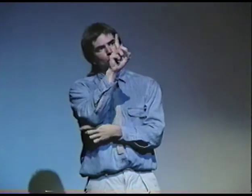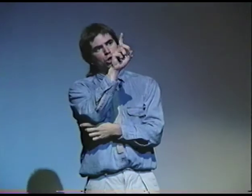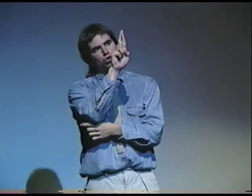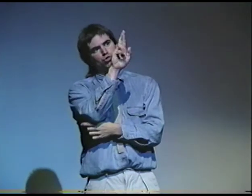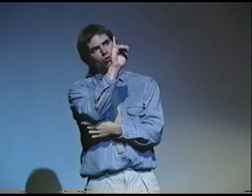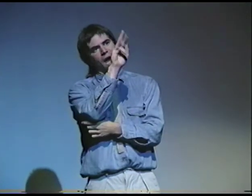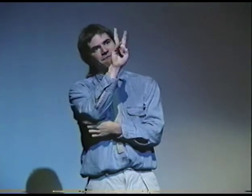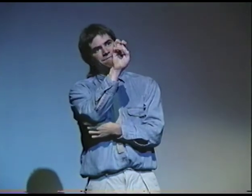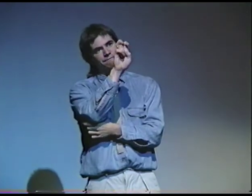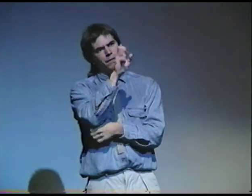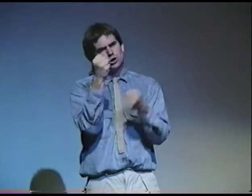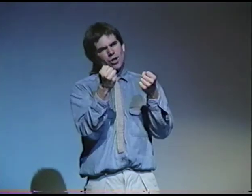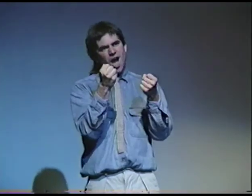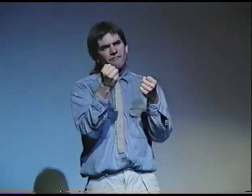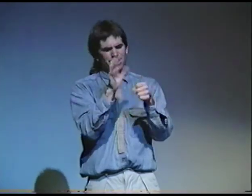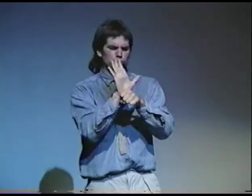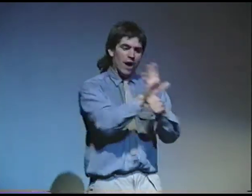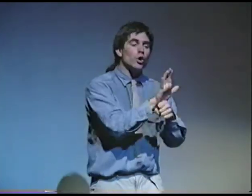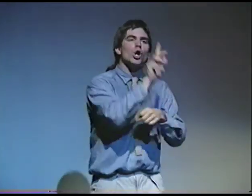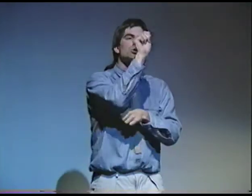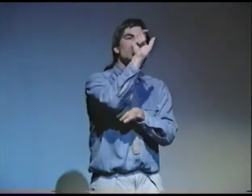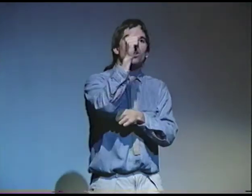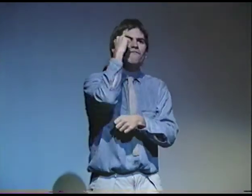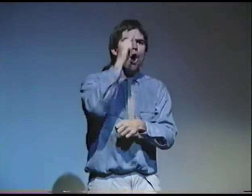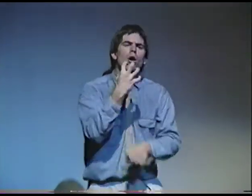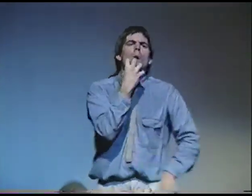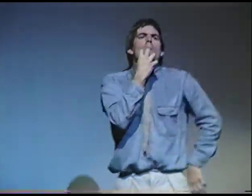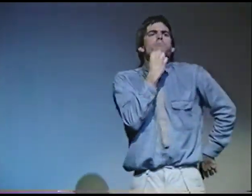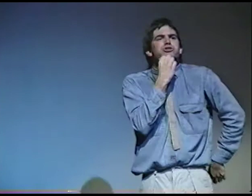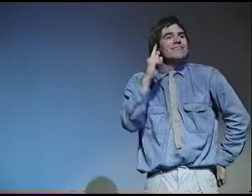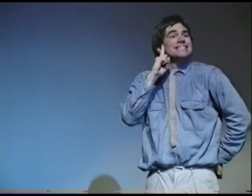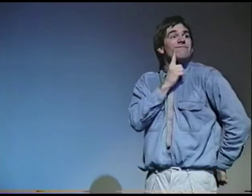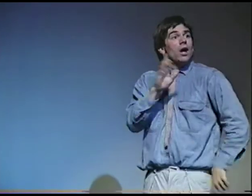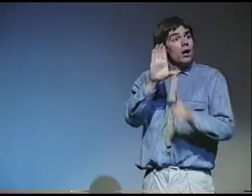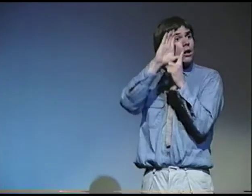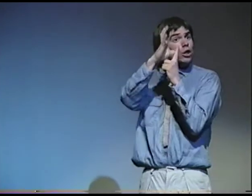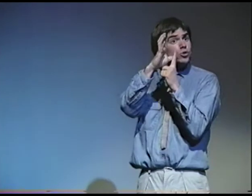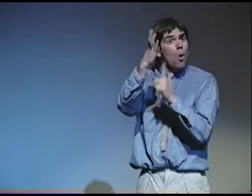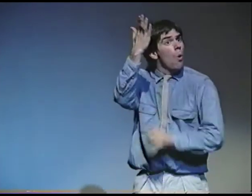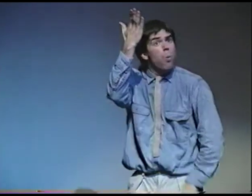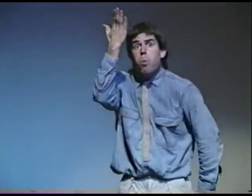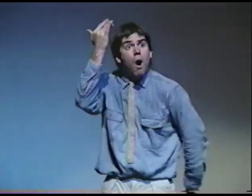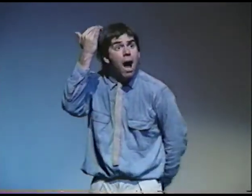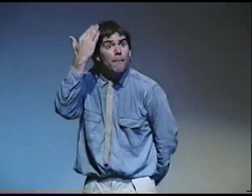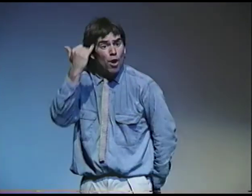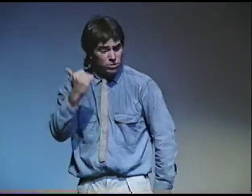strong possibilities, a strong drive to preserve